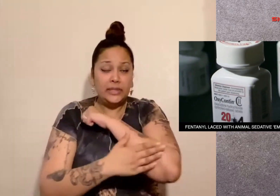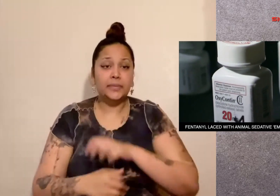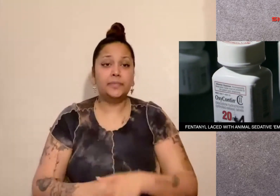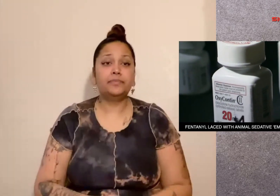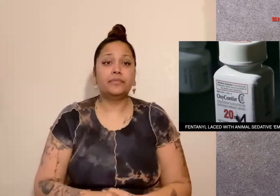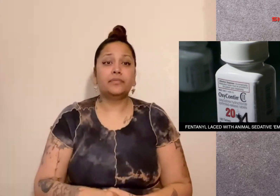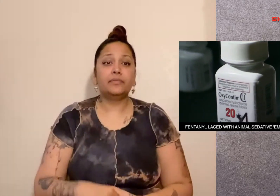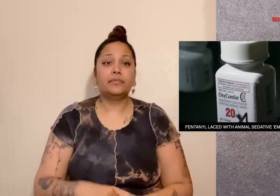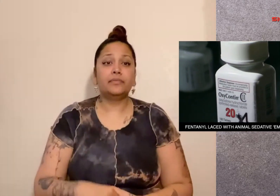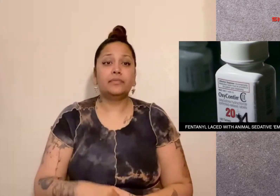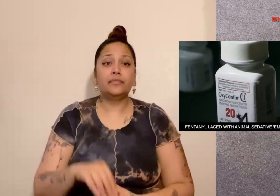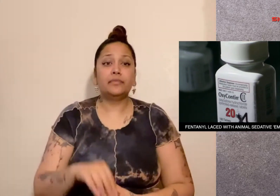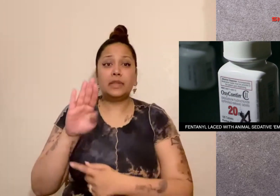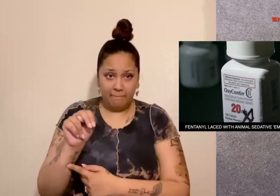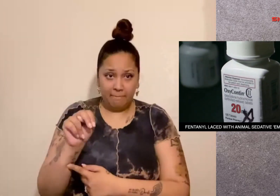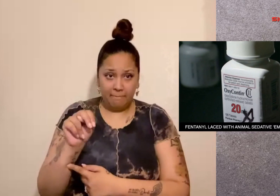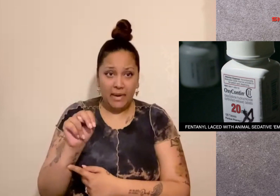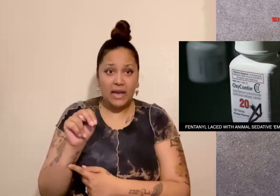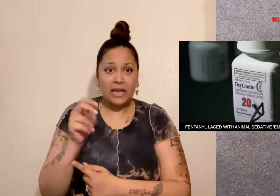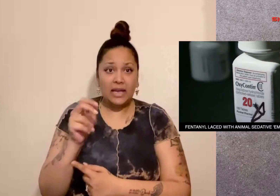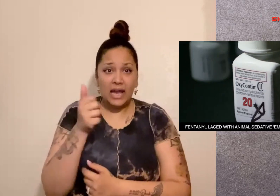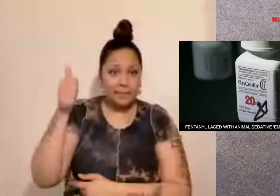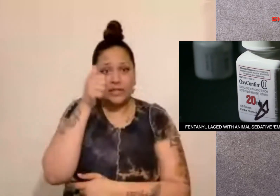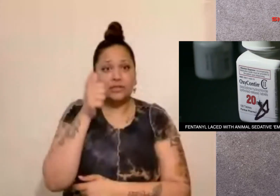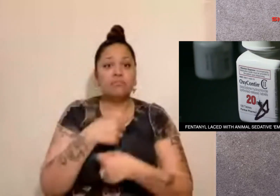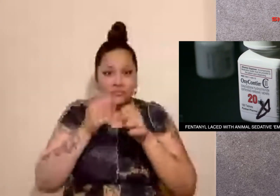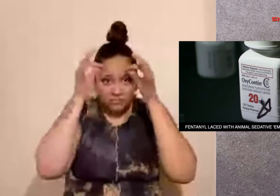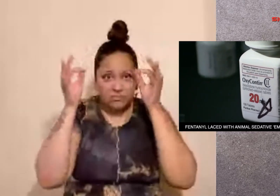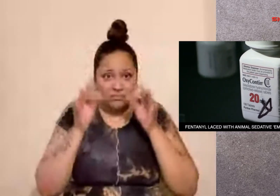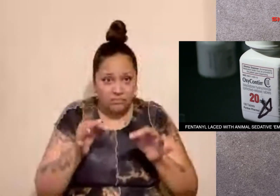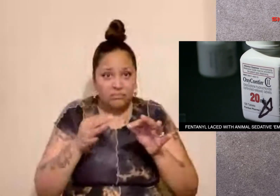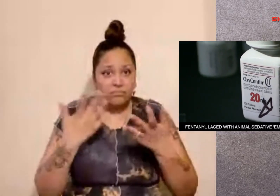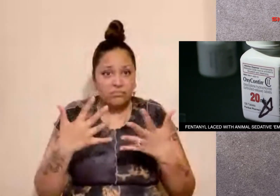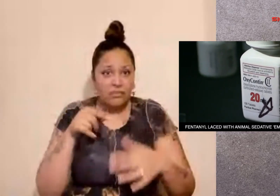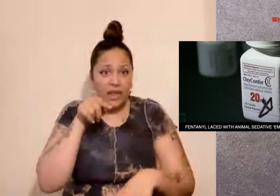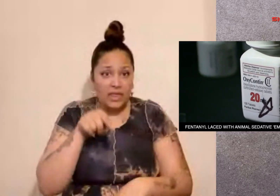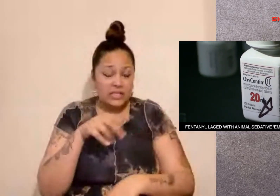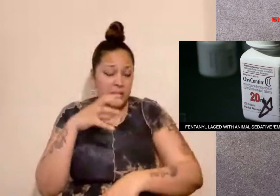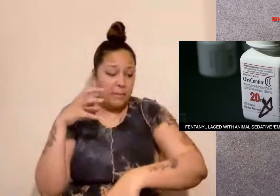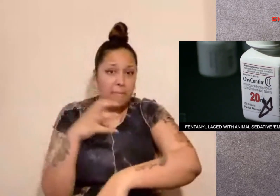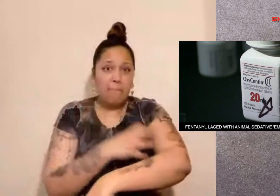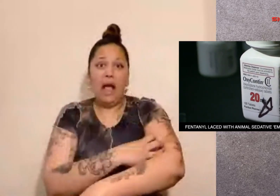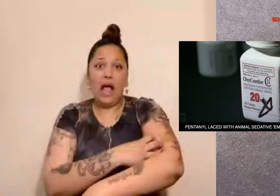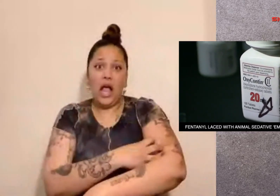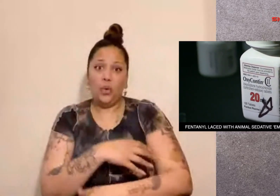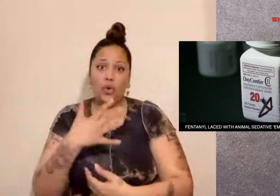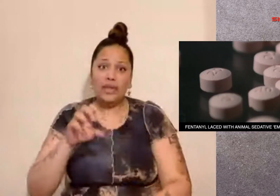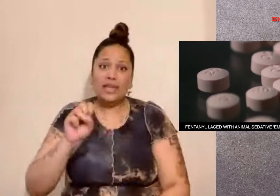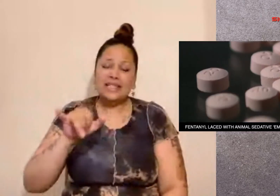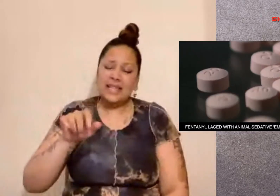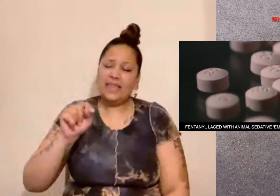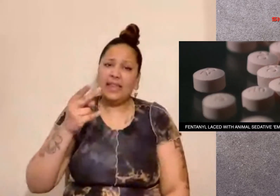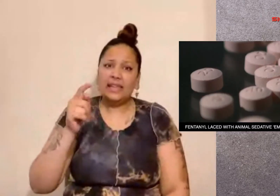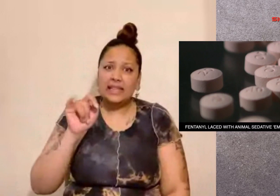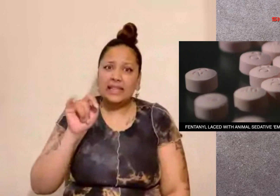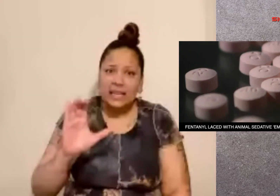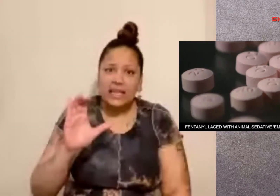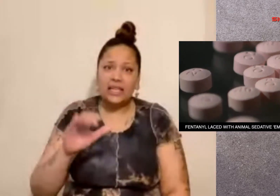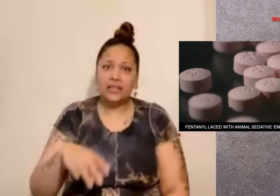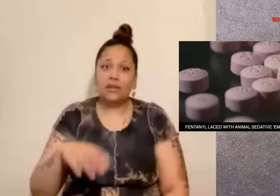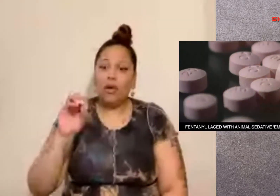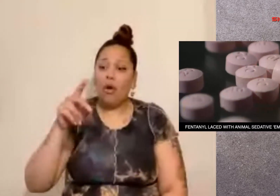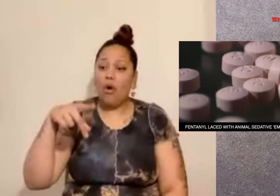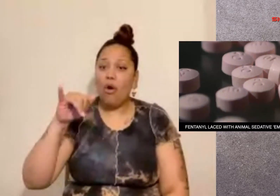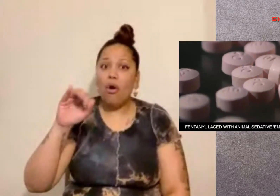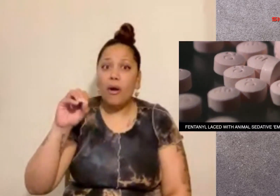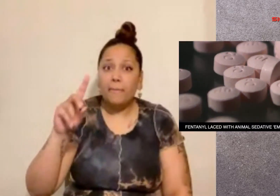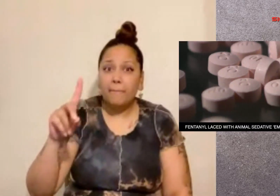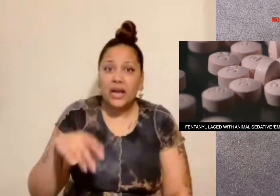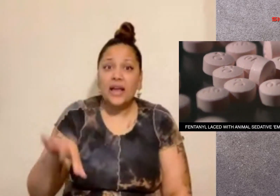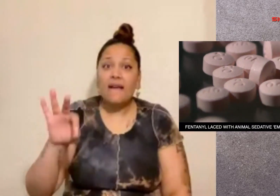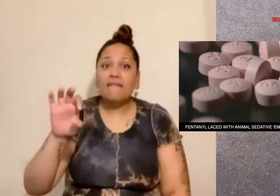to the country the Biden administration made a declaration